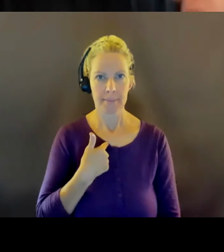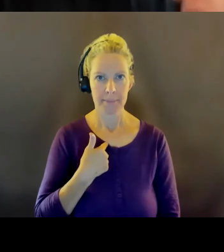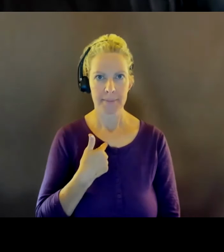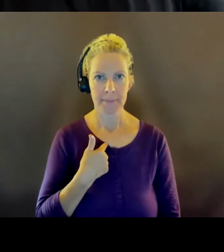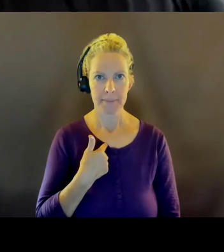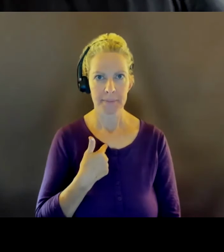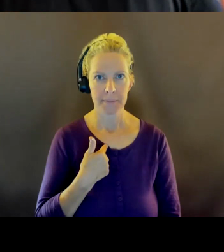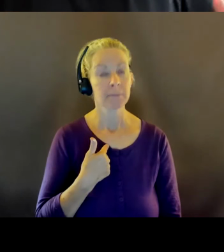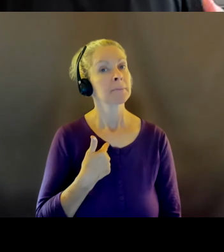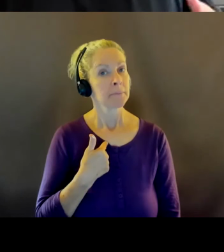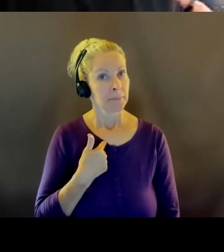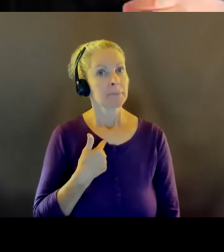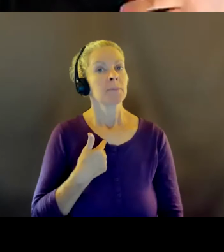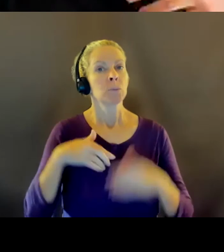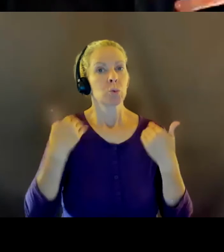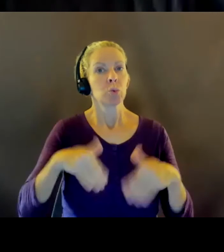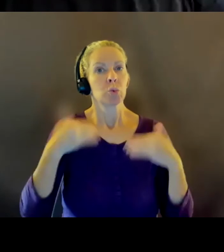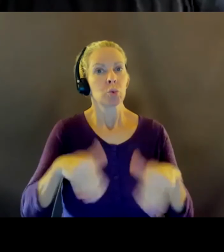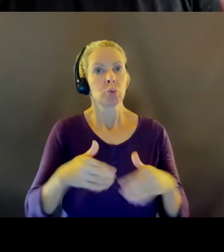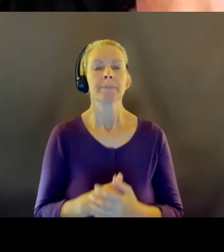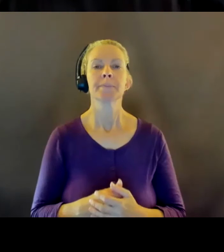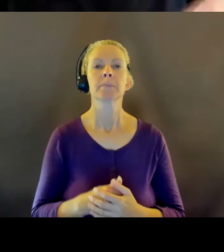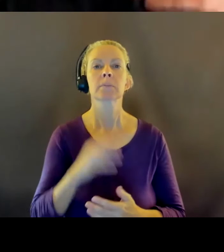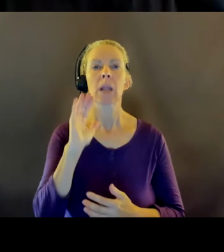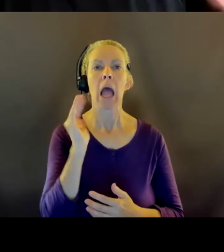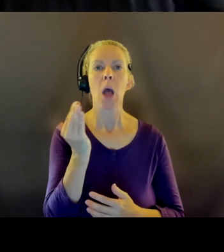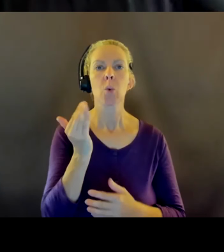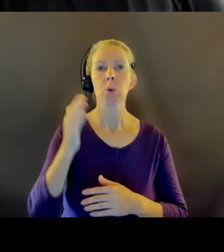Our presentation materials, our content is the exact same way.